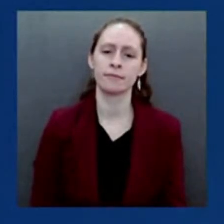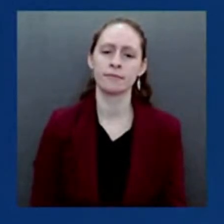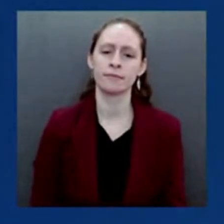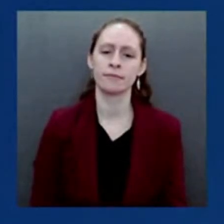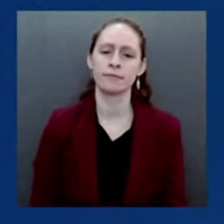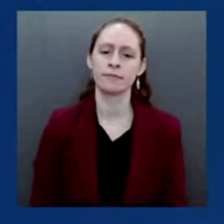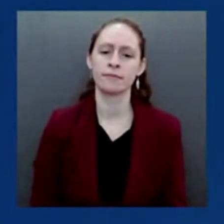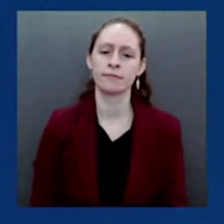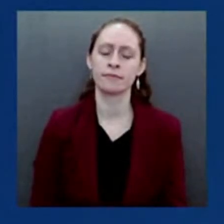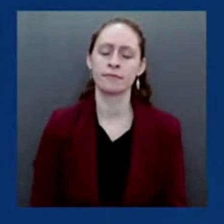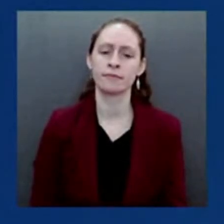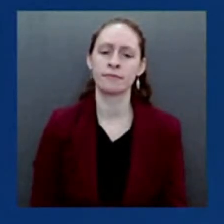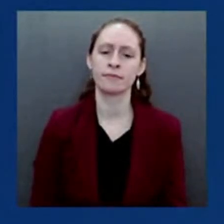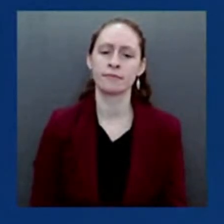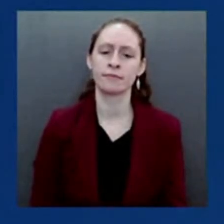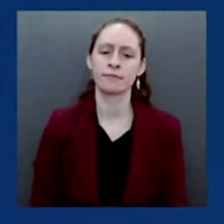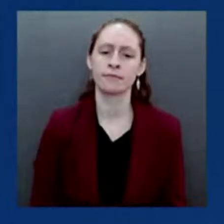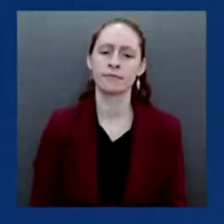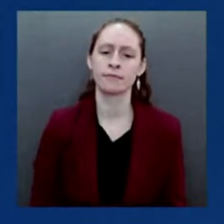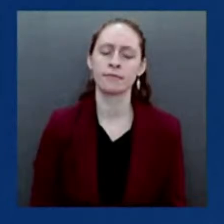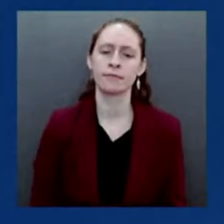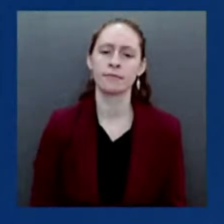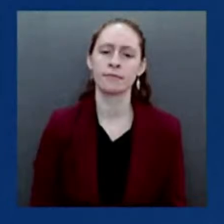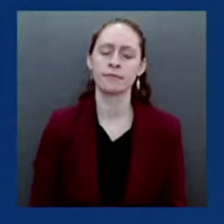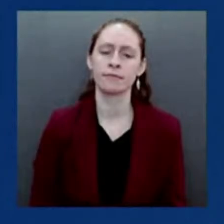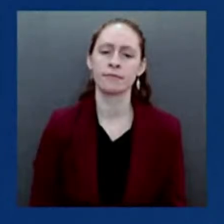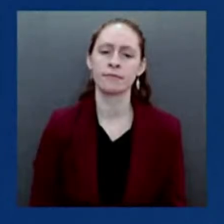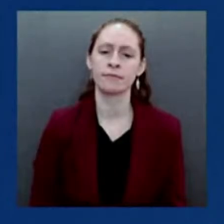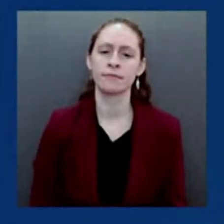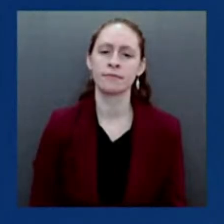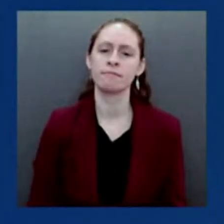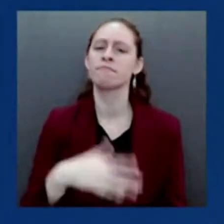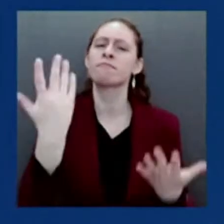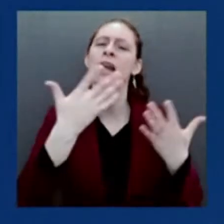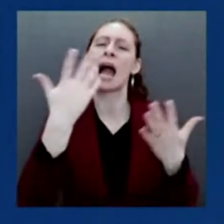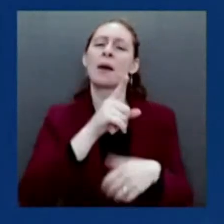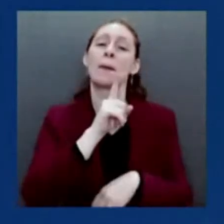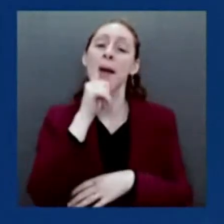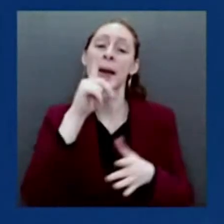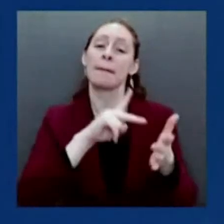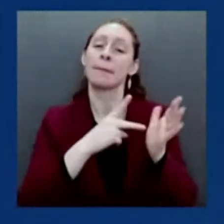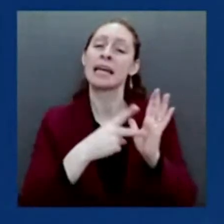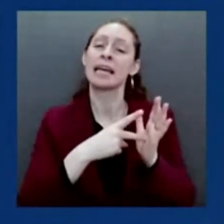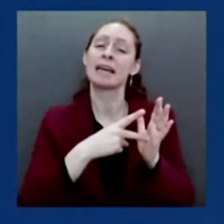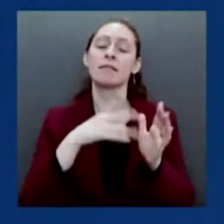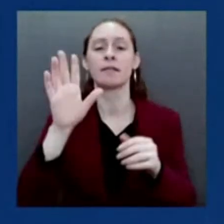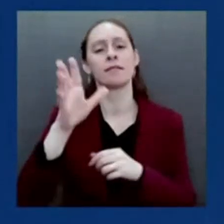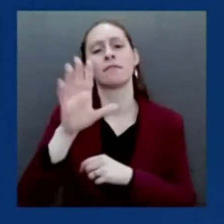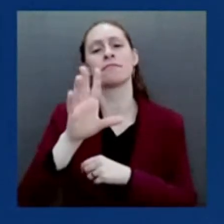WHEN SHE SAID THAT MOST OF US WILL ULTIMATELY GET COVID-19